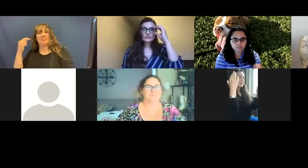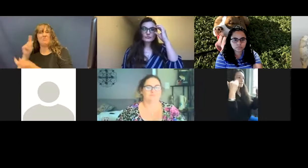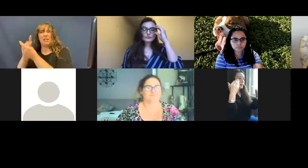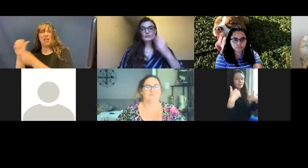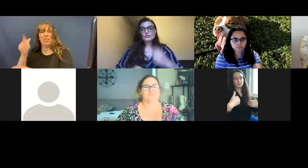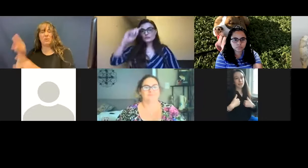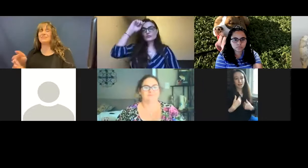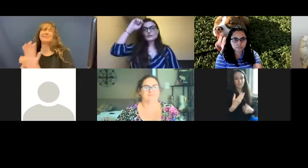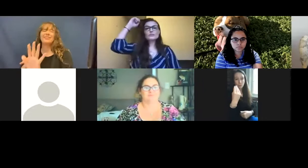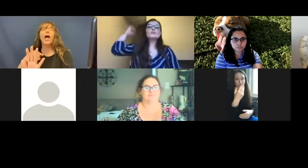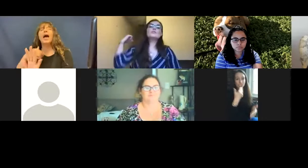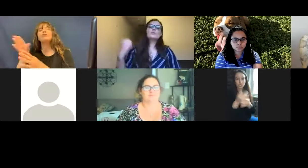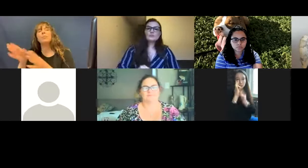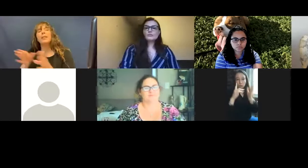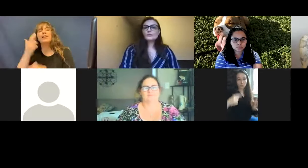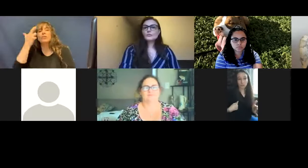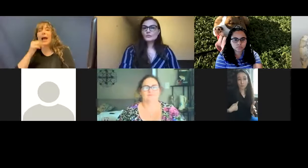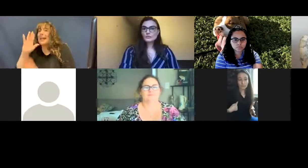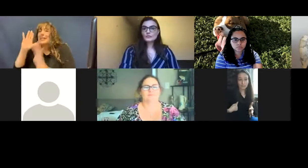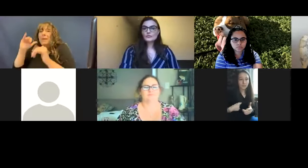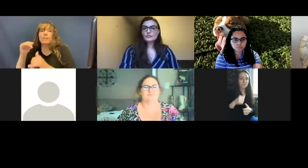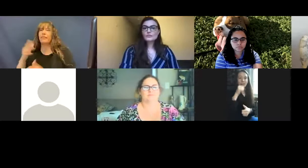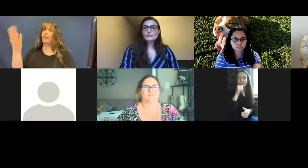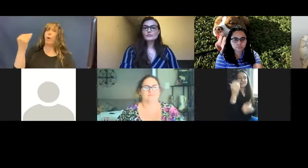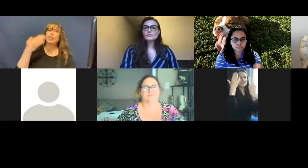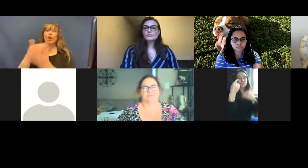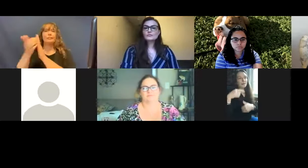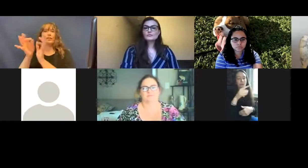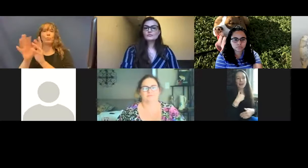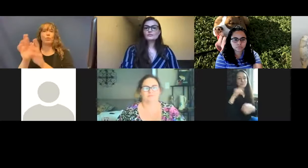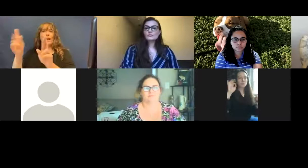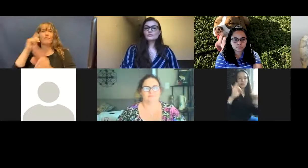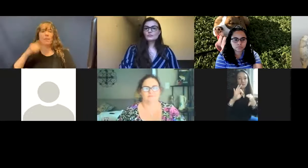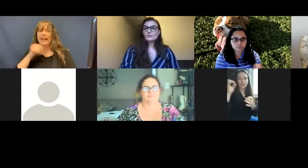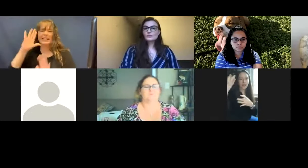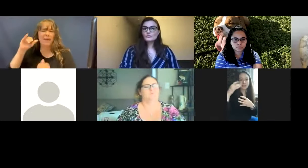expect them to have 14 good interpreters for me. I didn't expect them to have perfect lighting